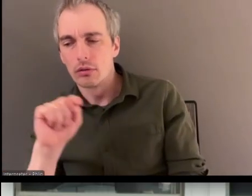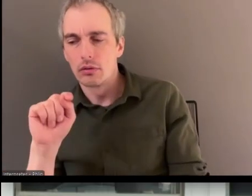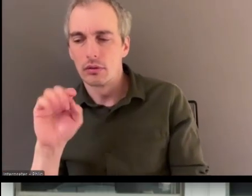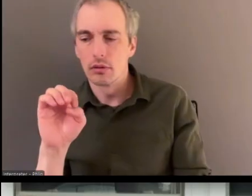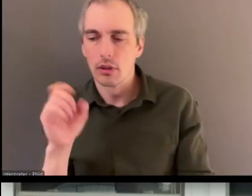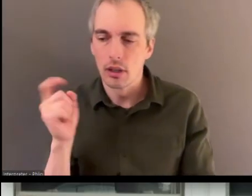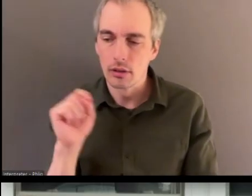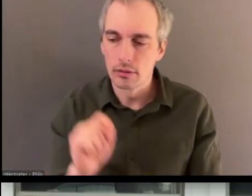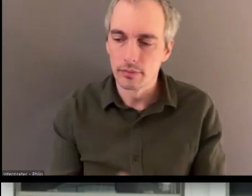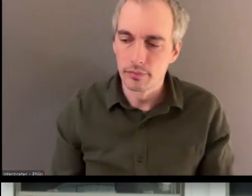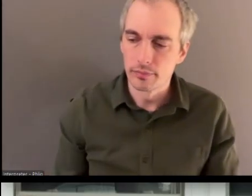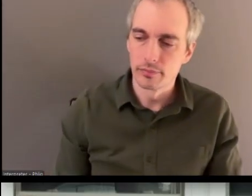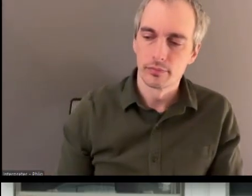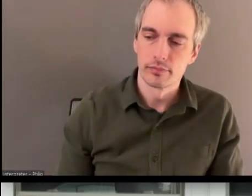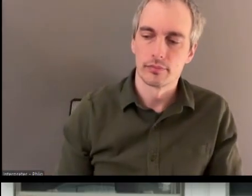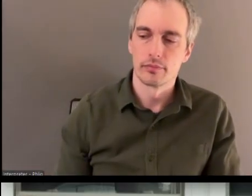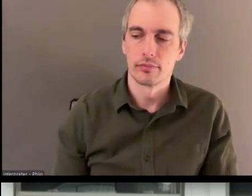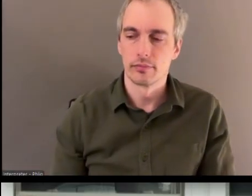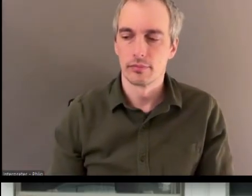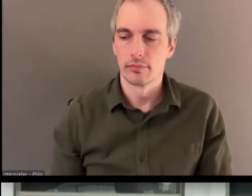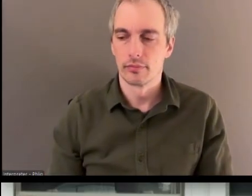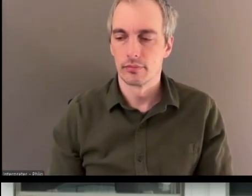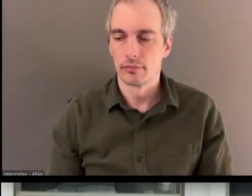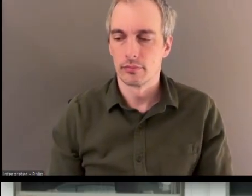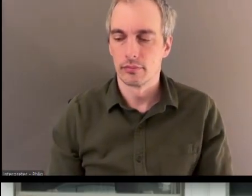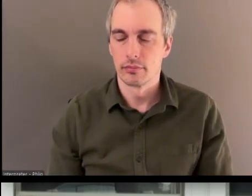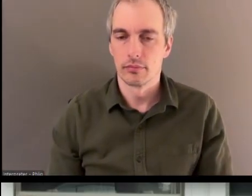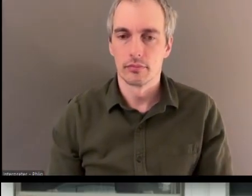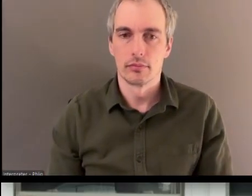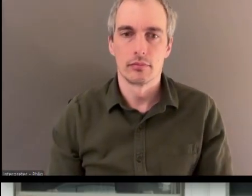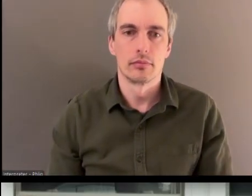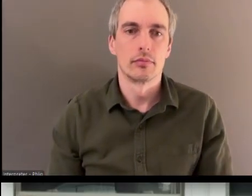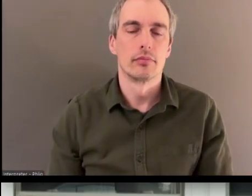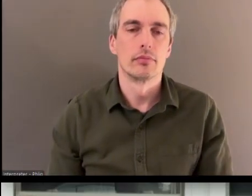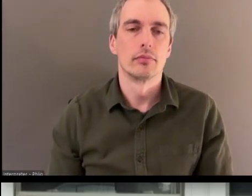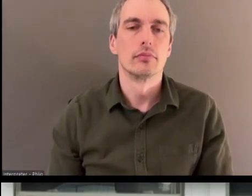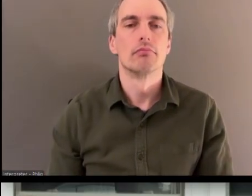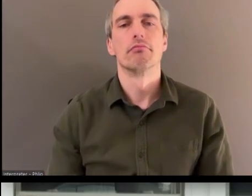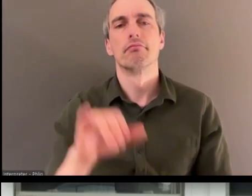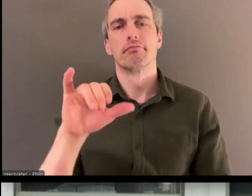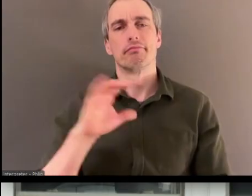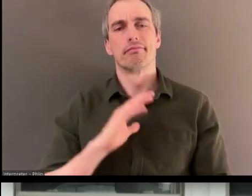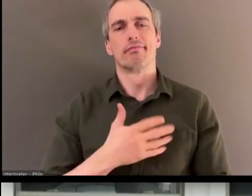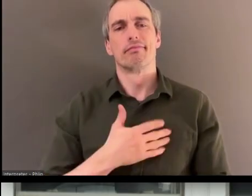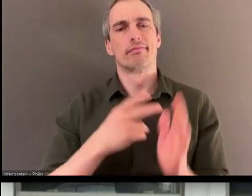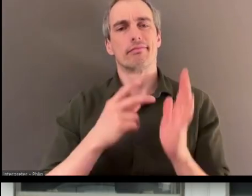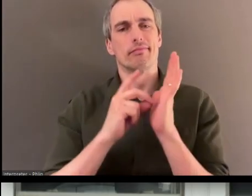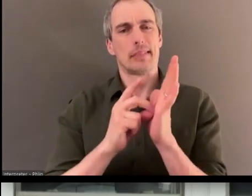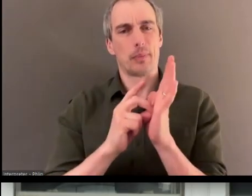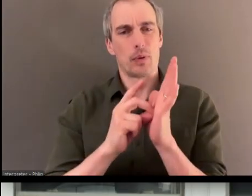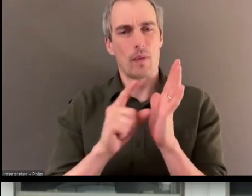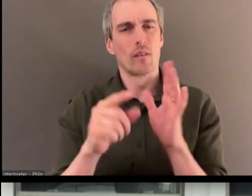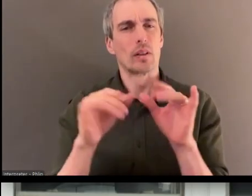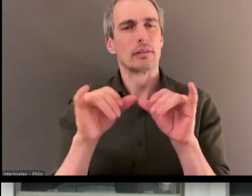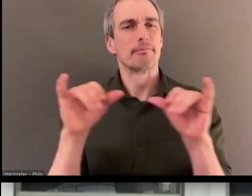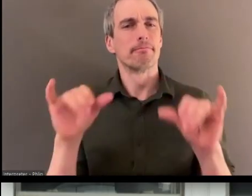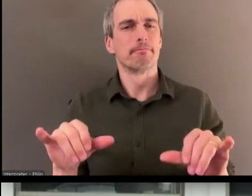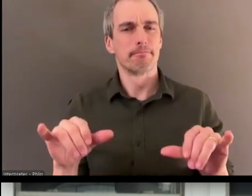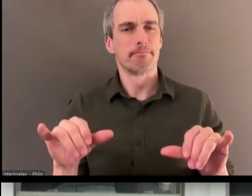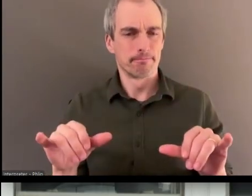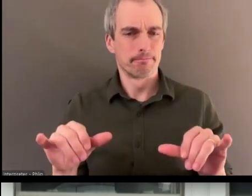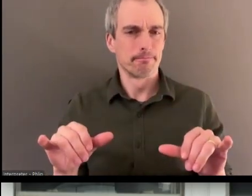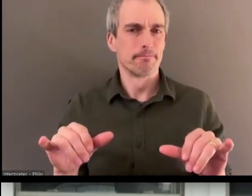But that is the demo of the system working at working live.